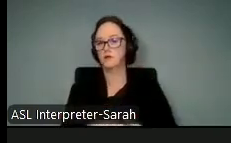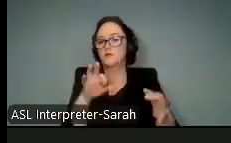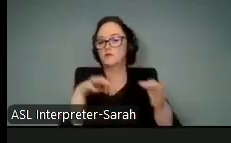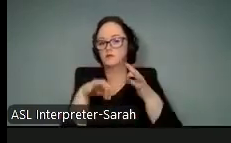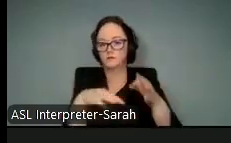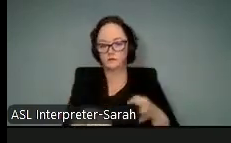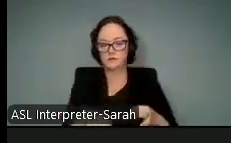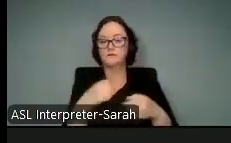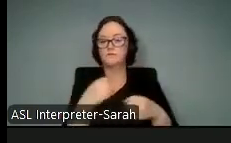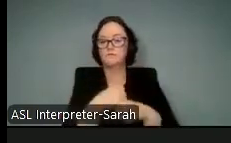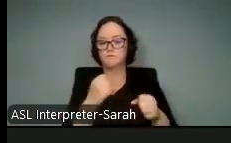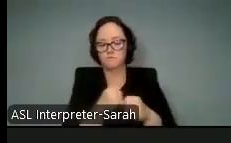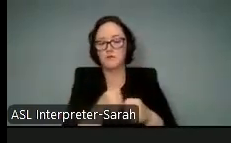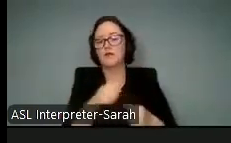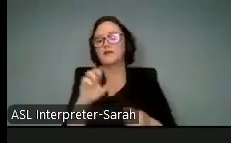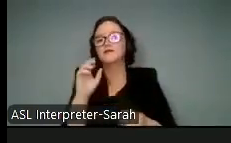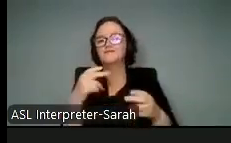Navigation points are super important.